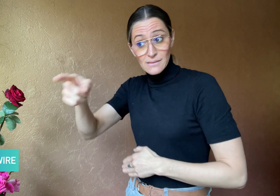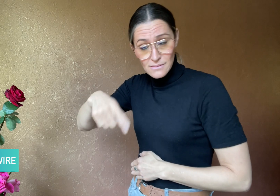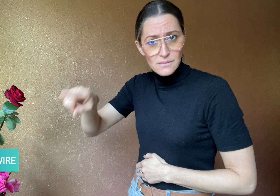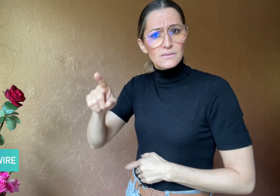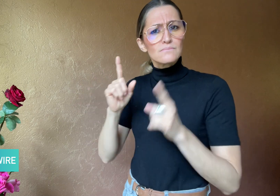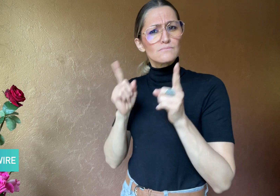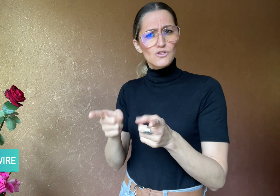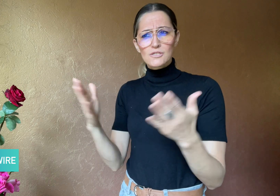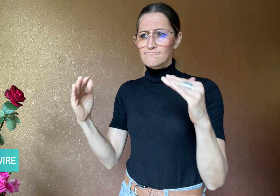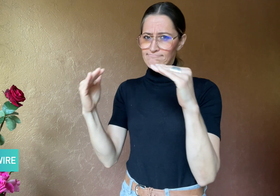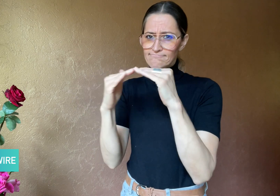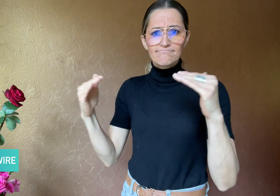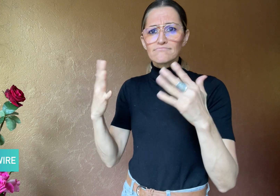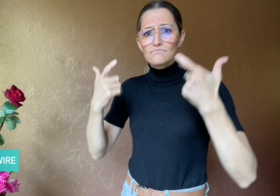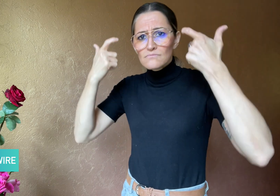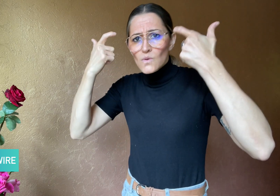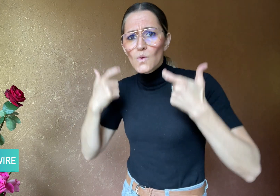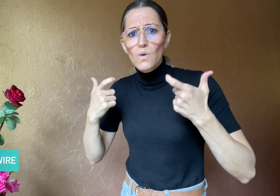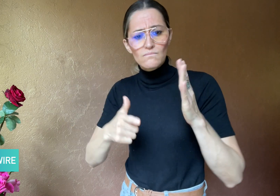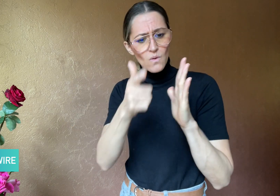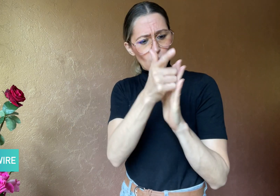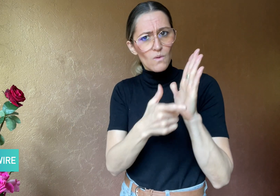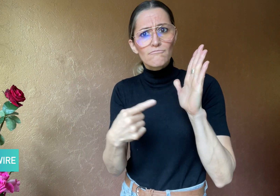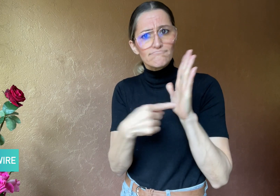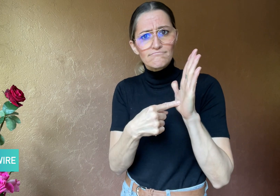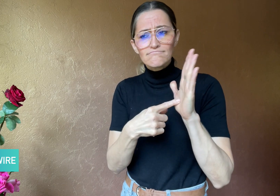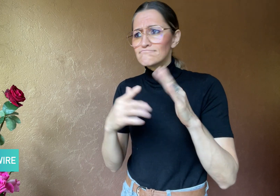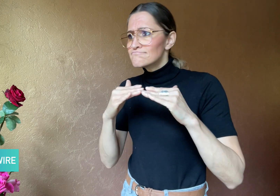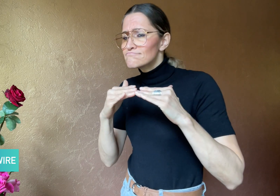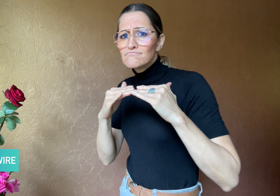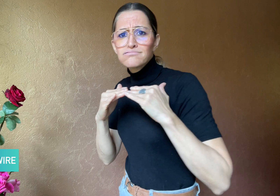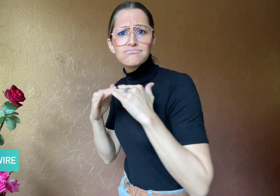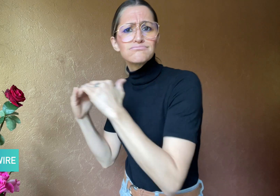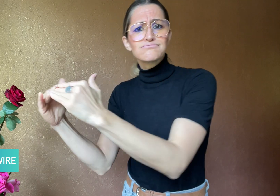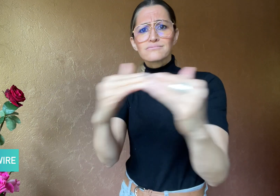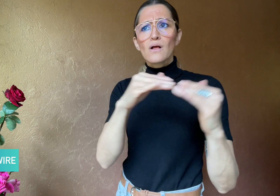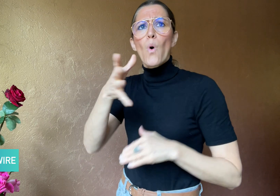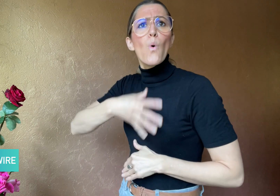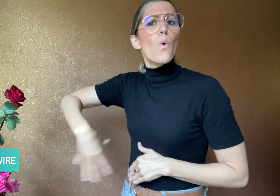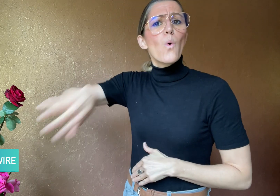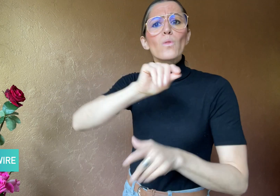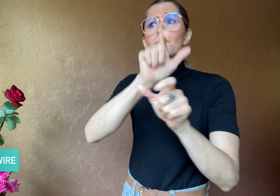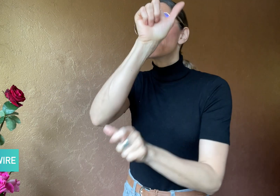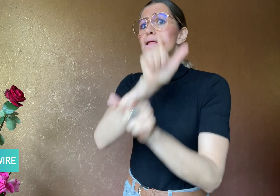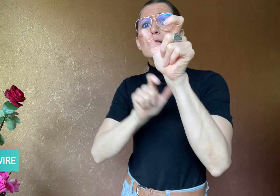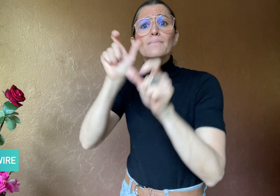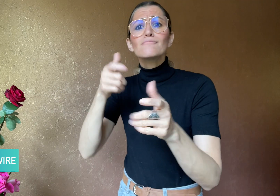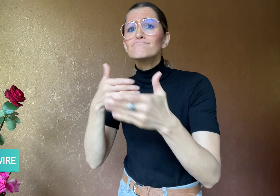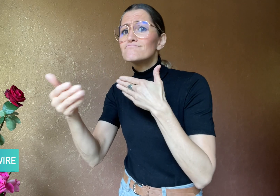with disabilities enjoy legal capacity on an equal basis